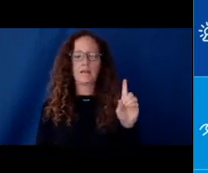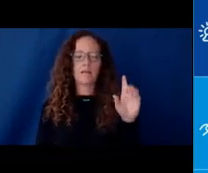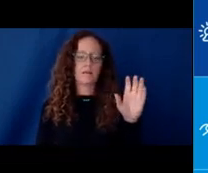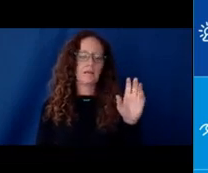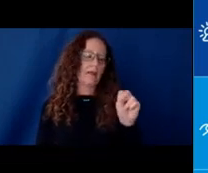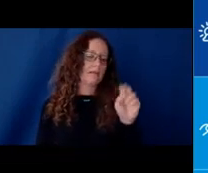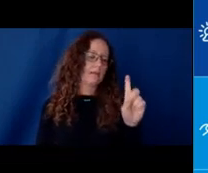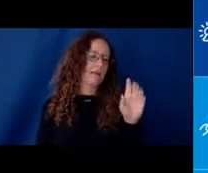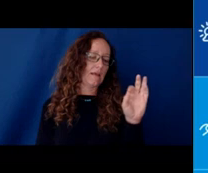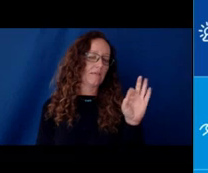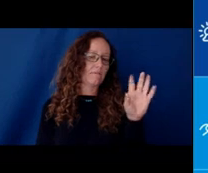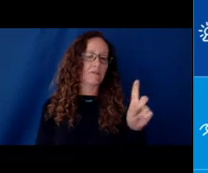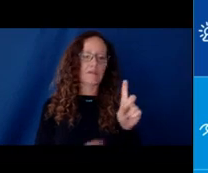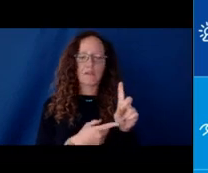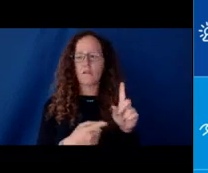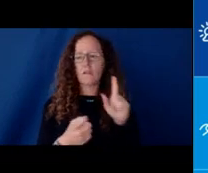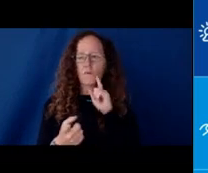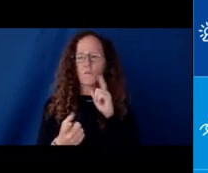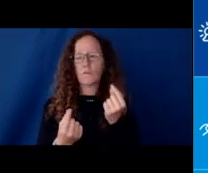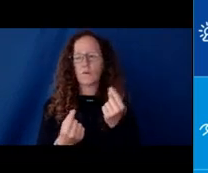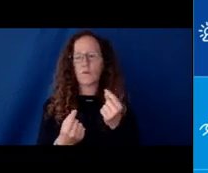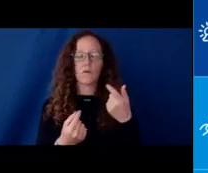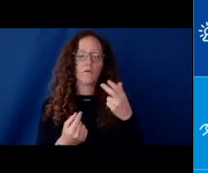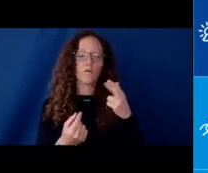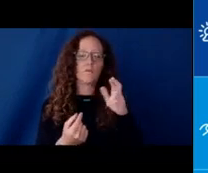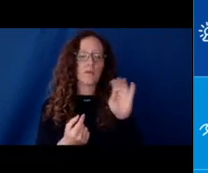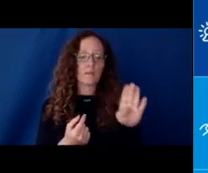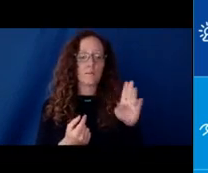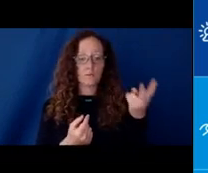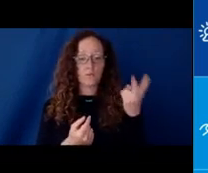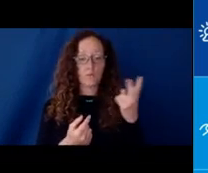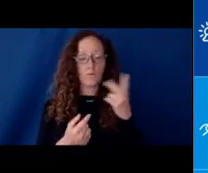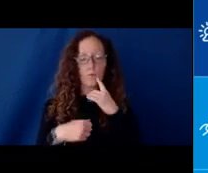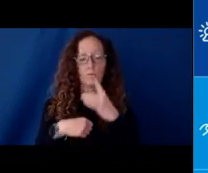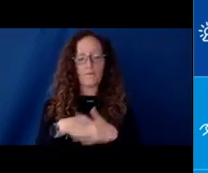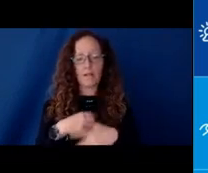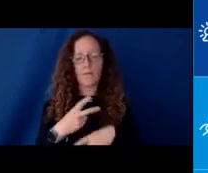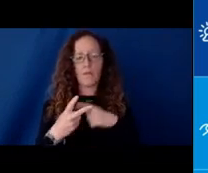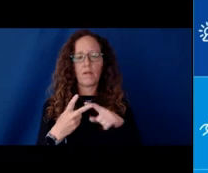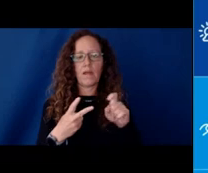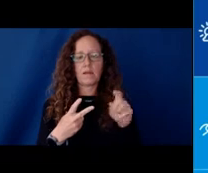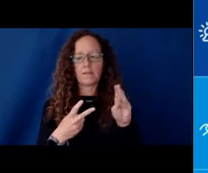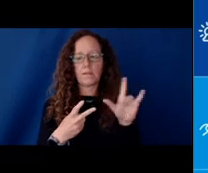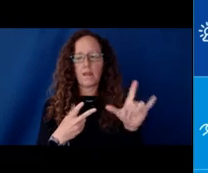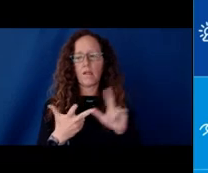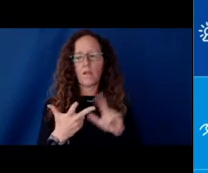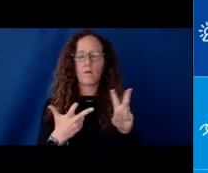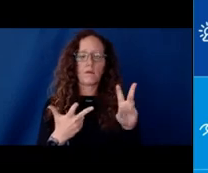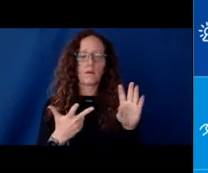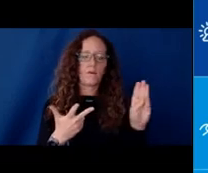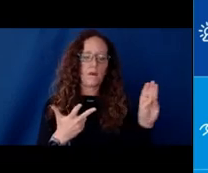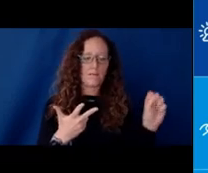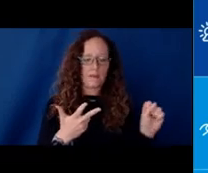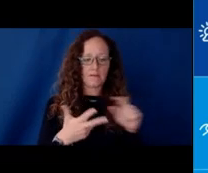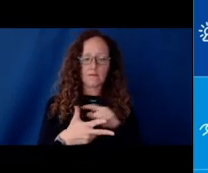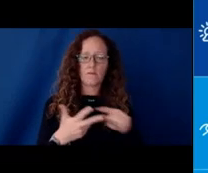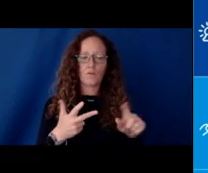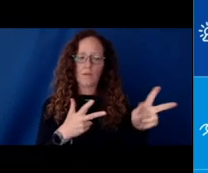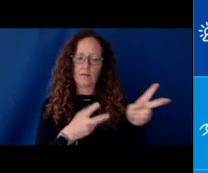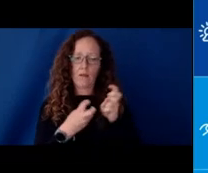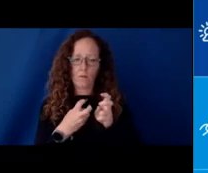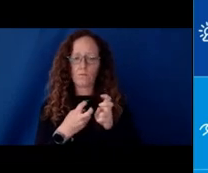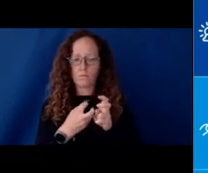Data Edition 2 or GRIB2, XML and Web Map Services. In the West, where HeatRisk has been available for